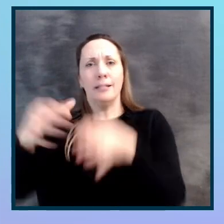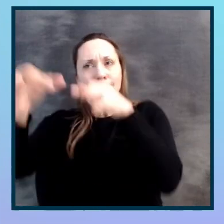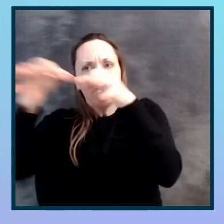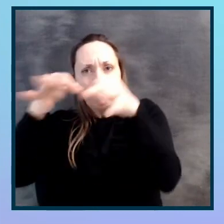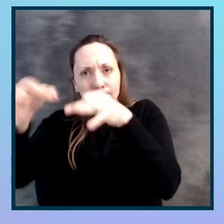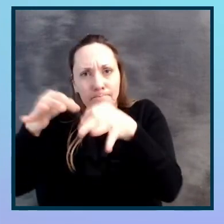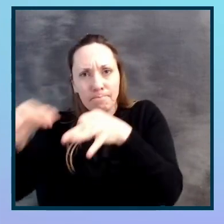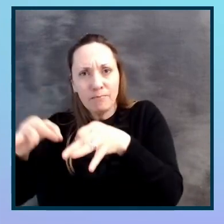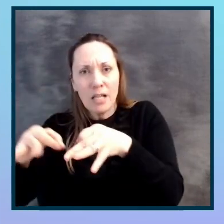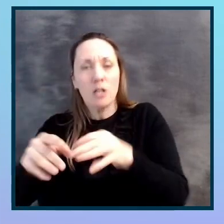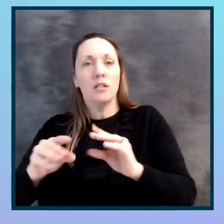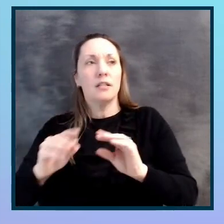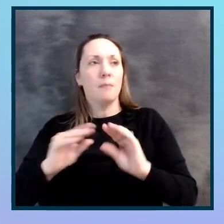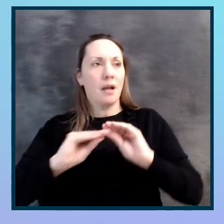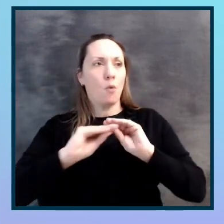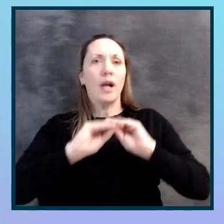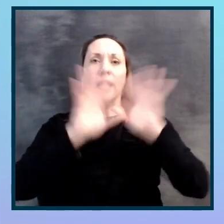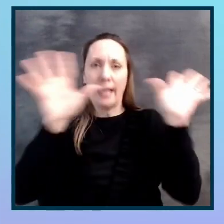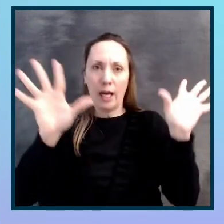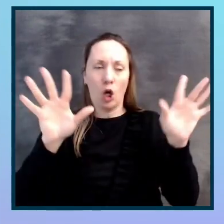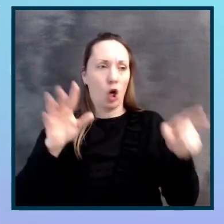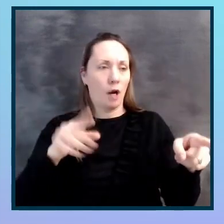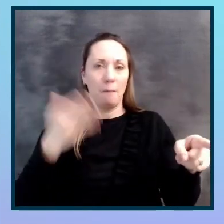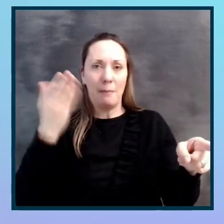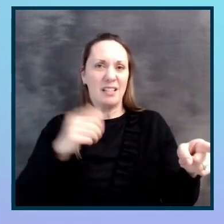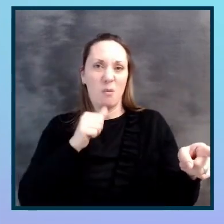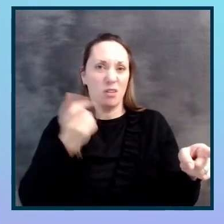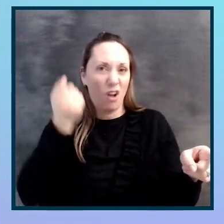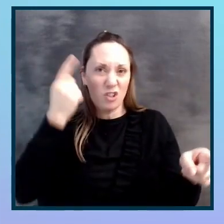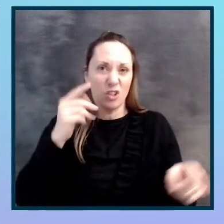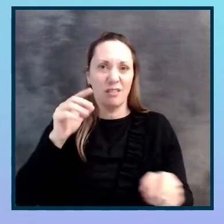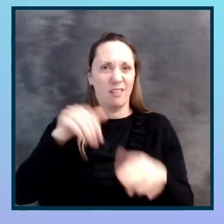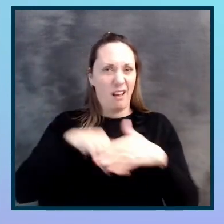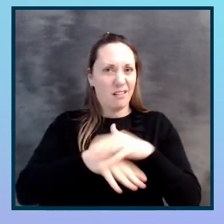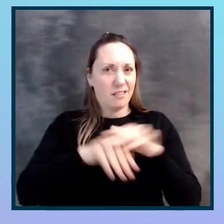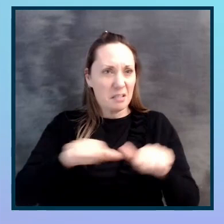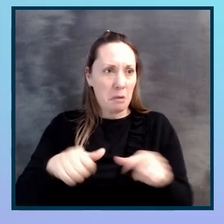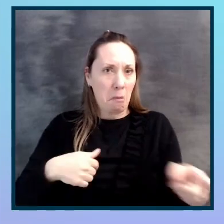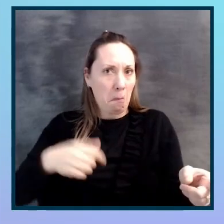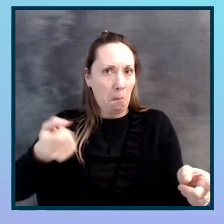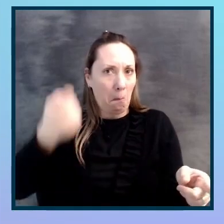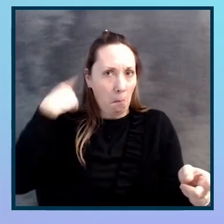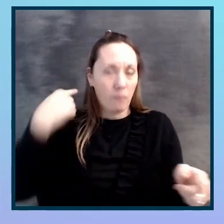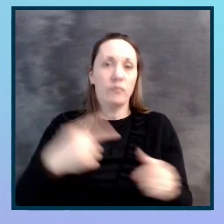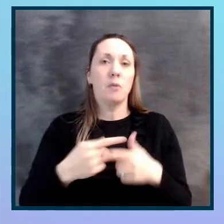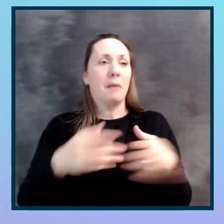that's a little bit more easily understood to someone who does not understand accessibility or actually who doesn't even understand